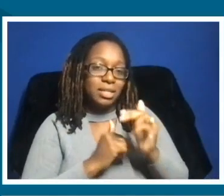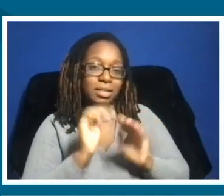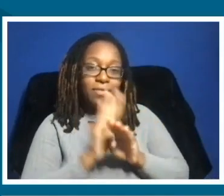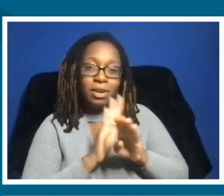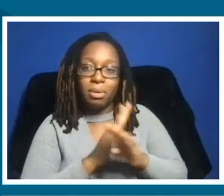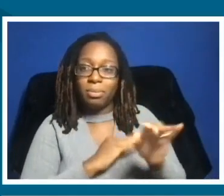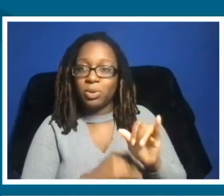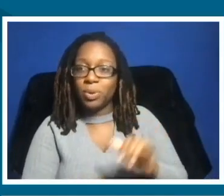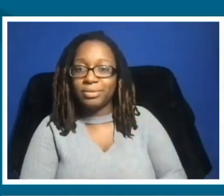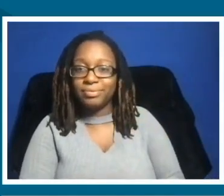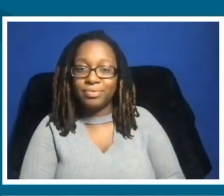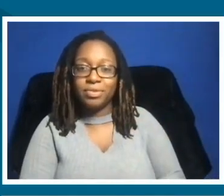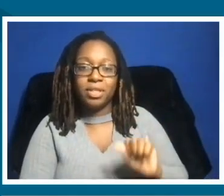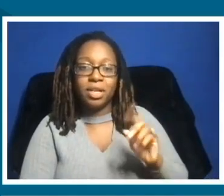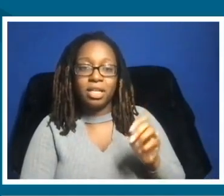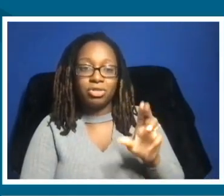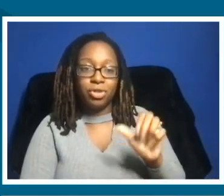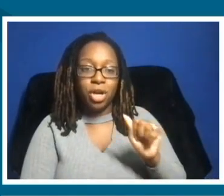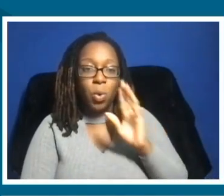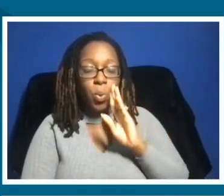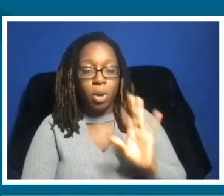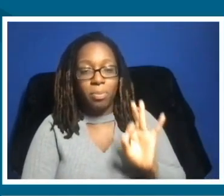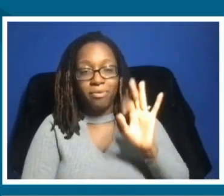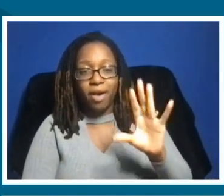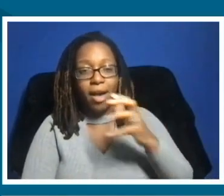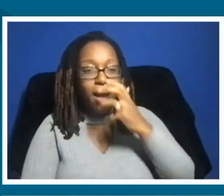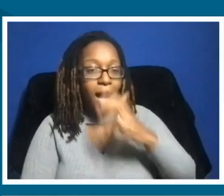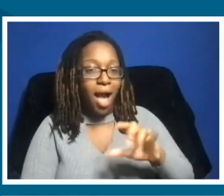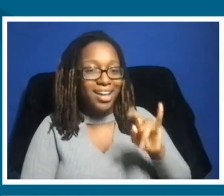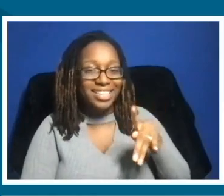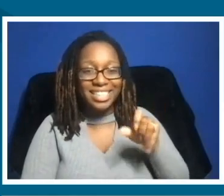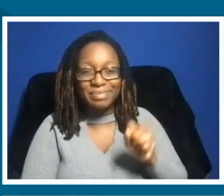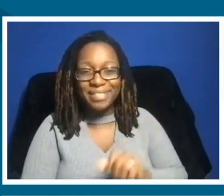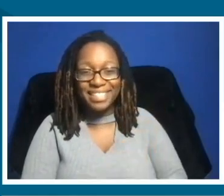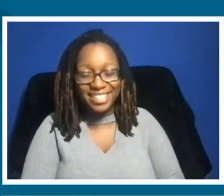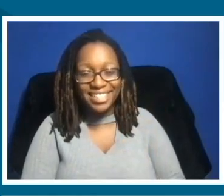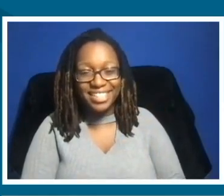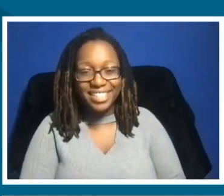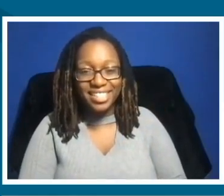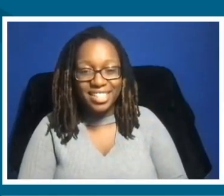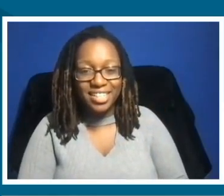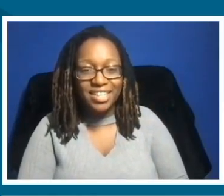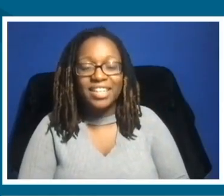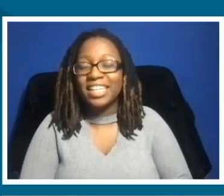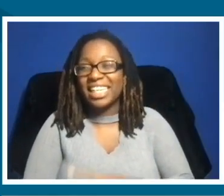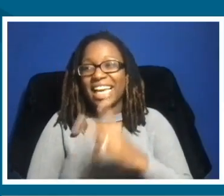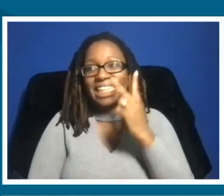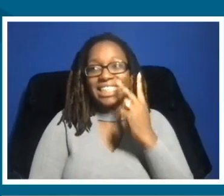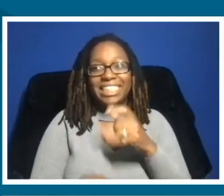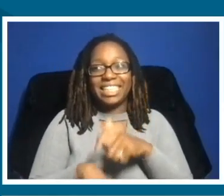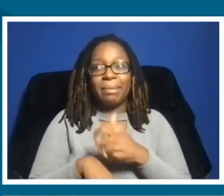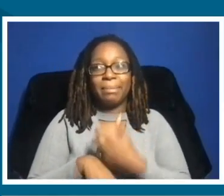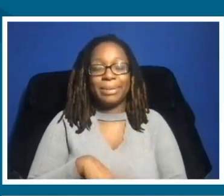some hot tips for making this work well and i see we're